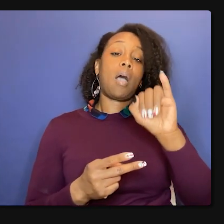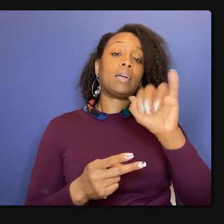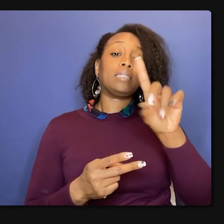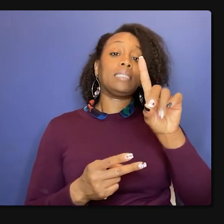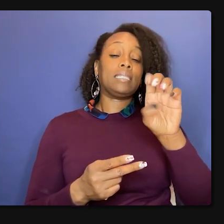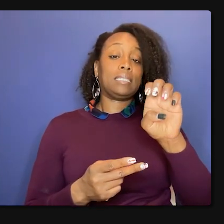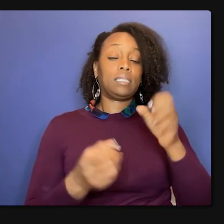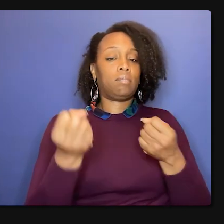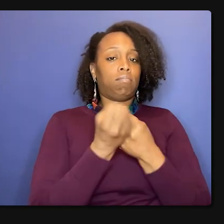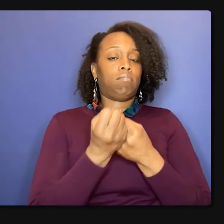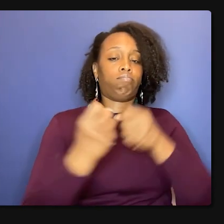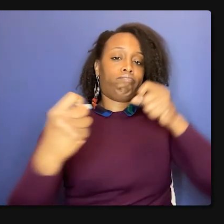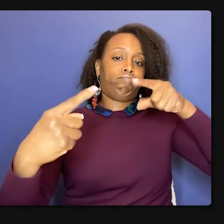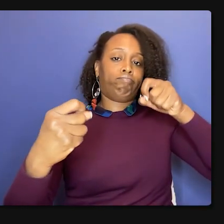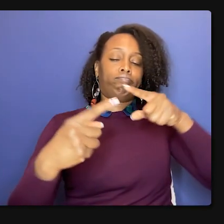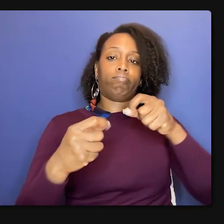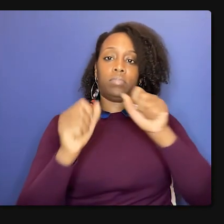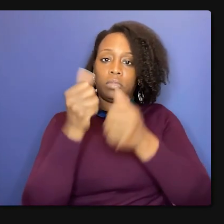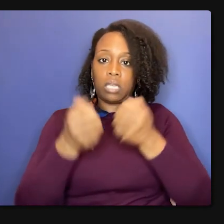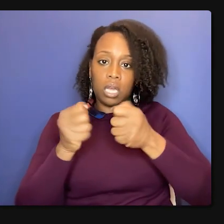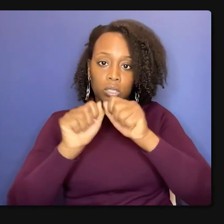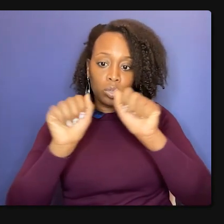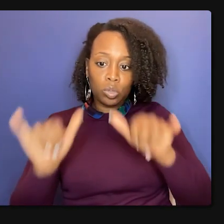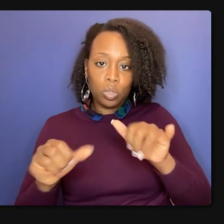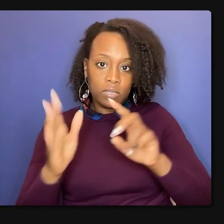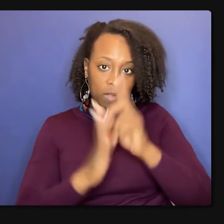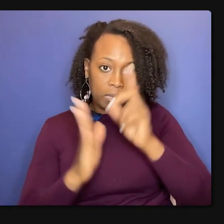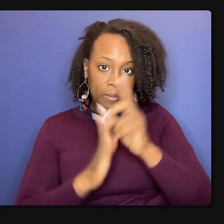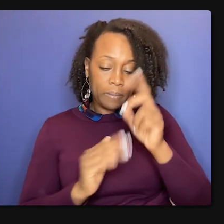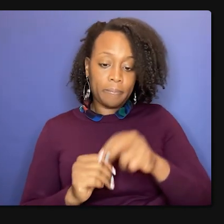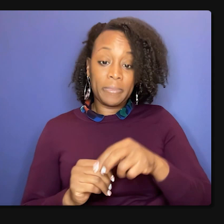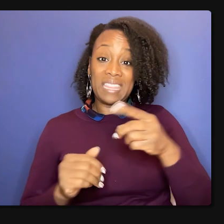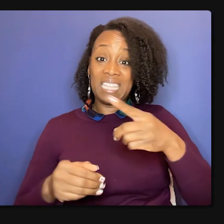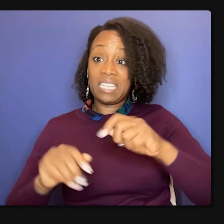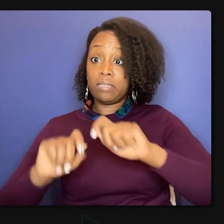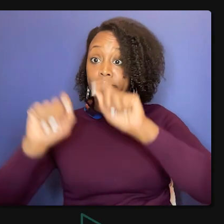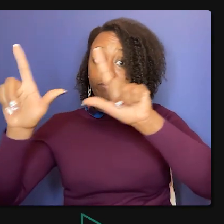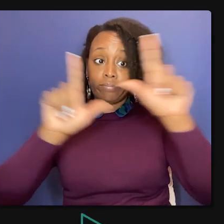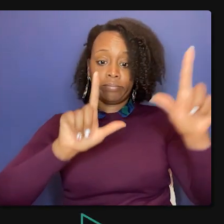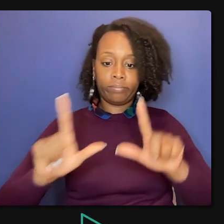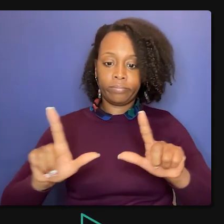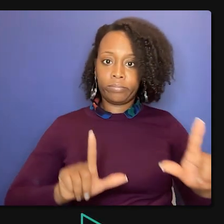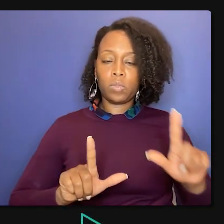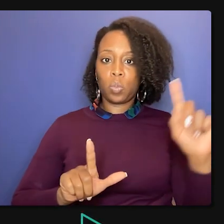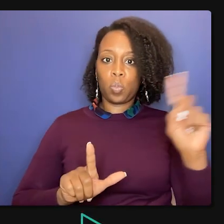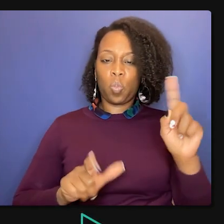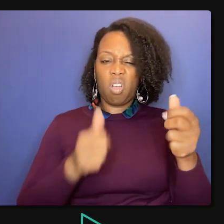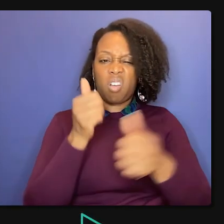to support remote console development. These windows can all be found under the Xbox menu.